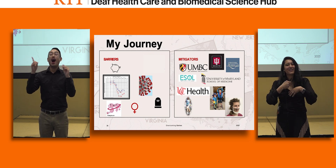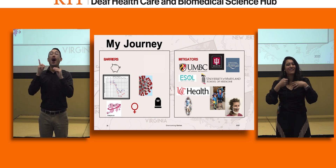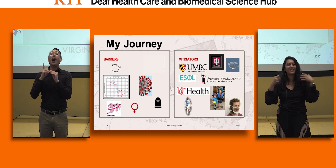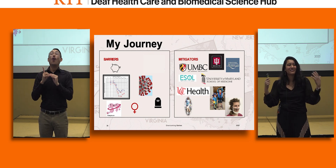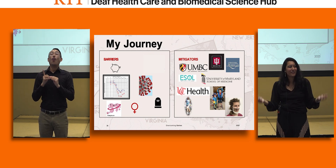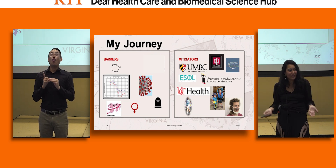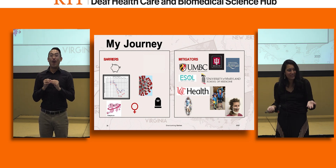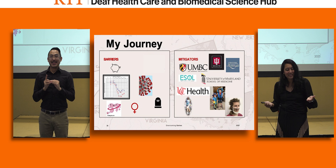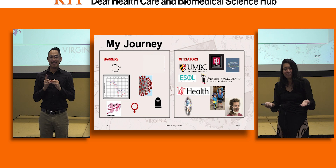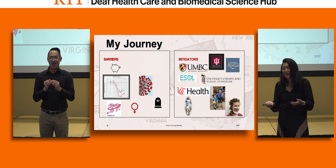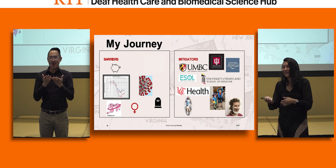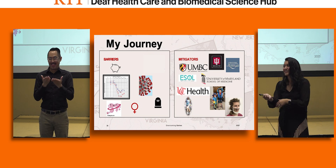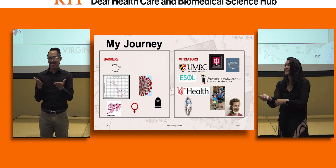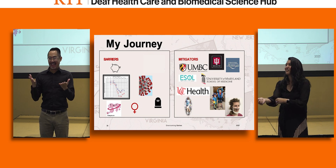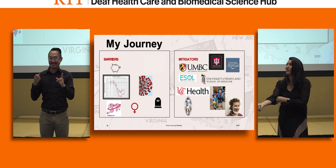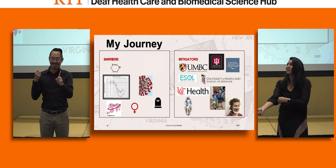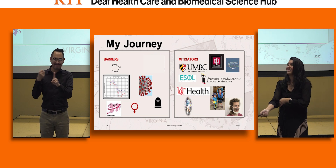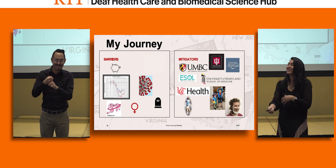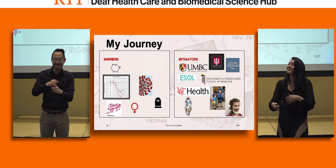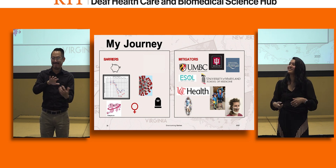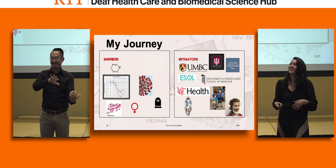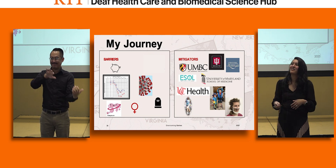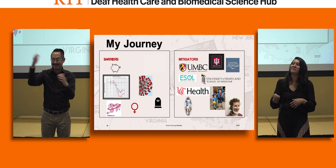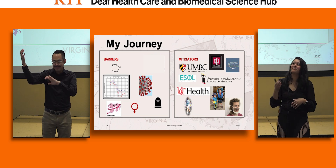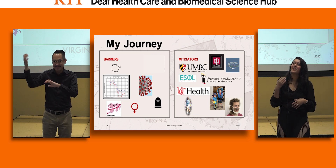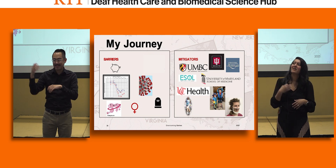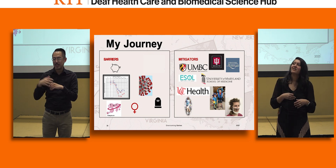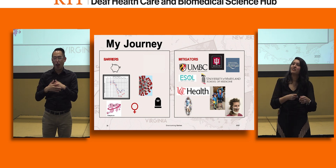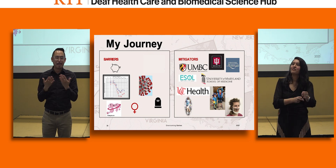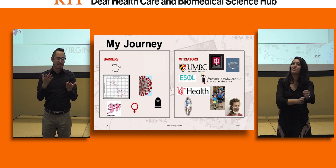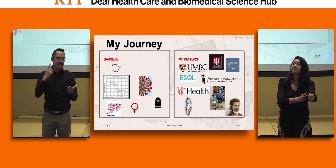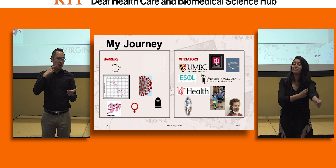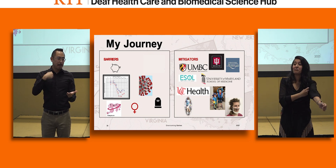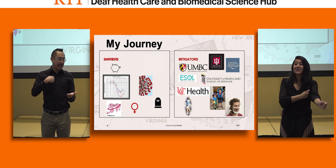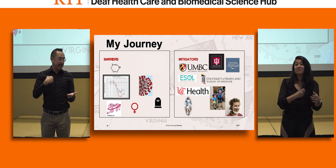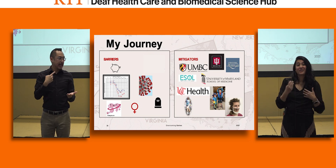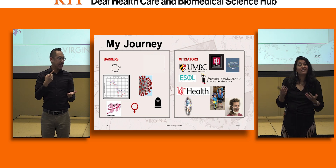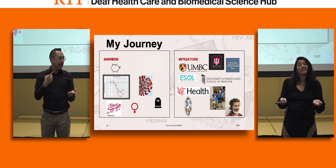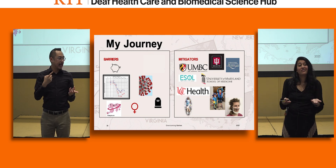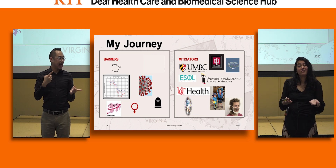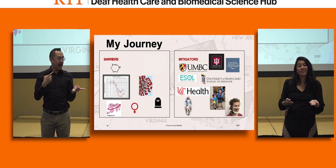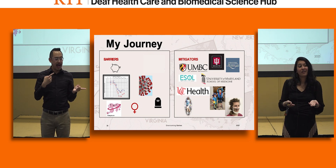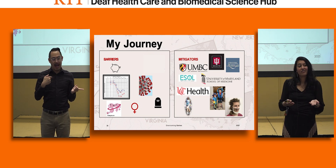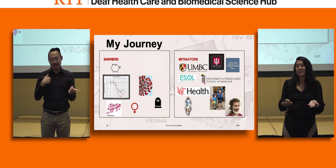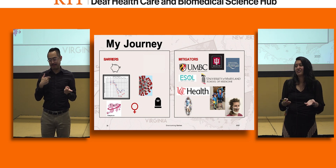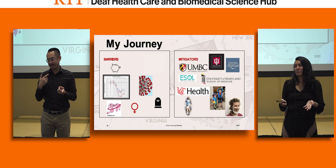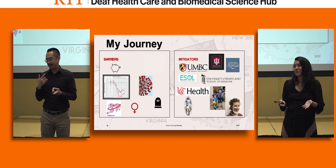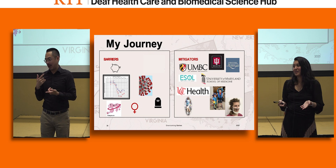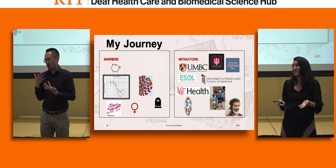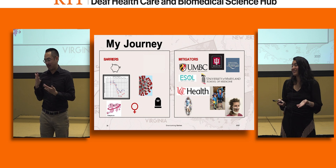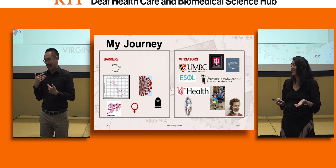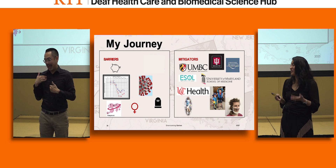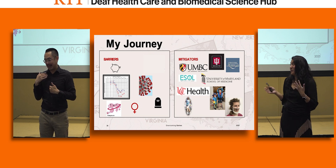yet another setback in all the things. You know, for me, because I did rely a lot on lip reading,